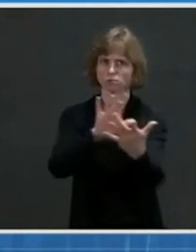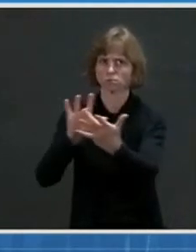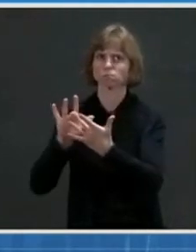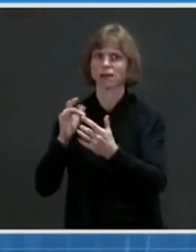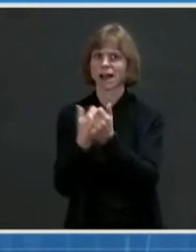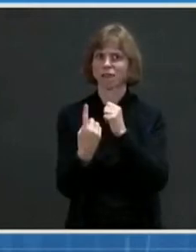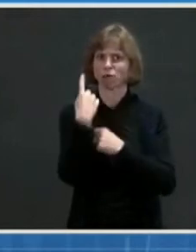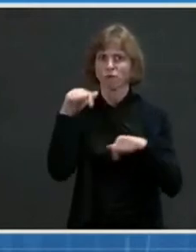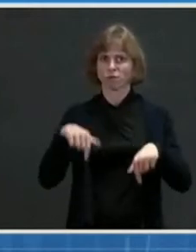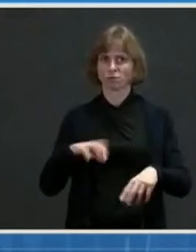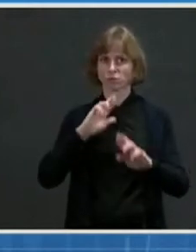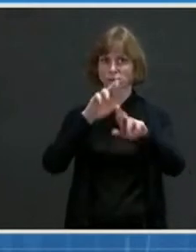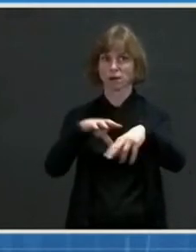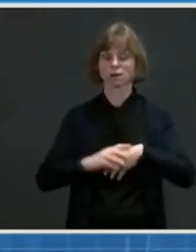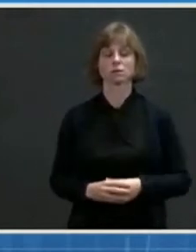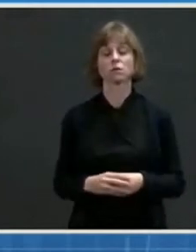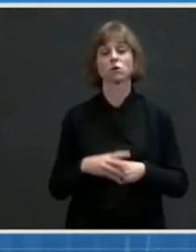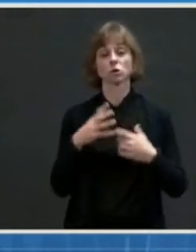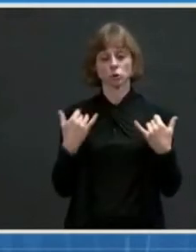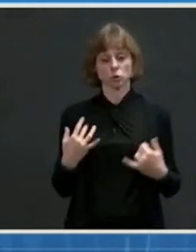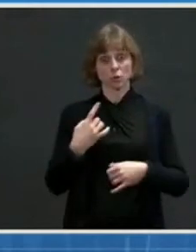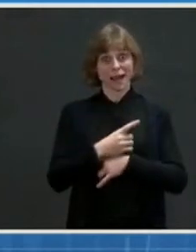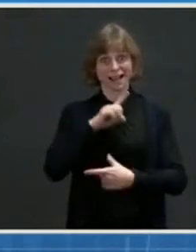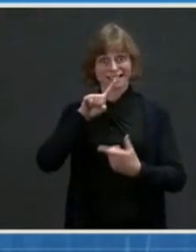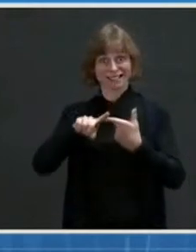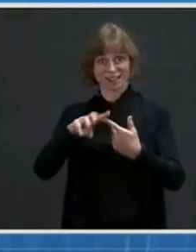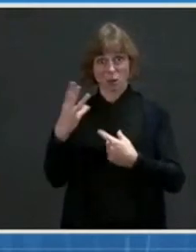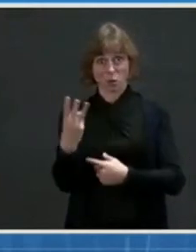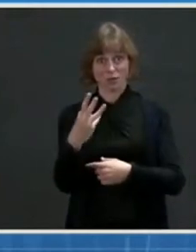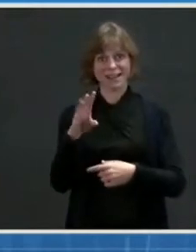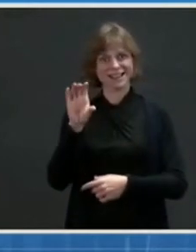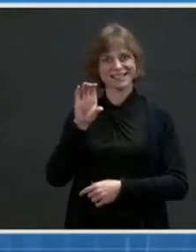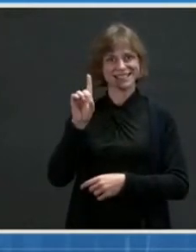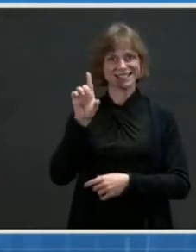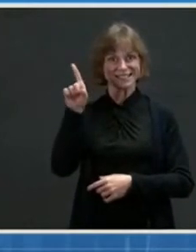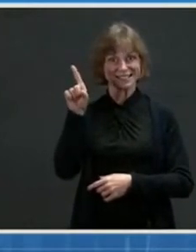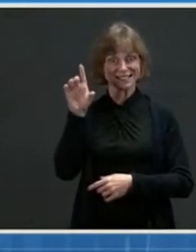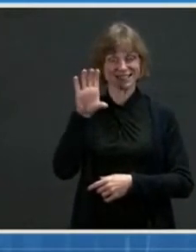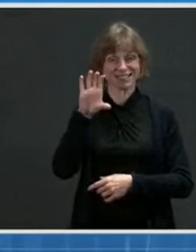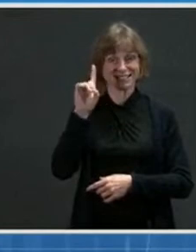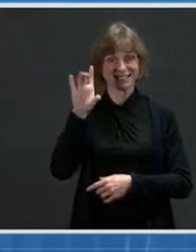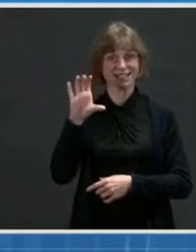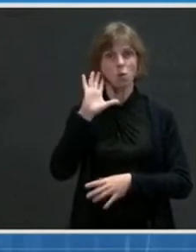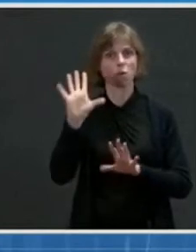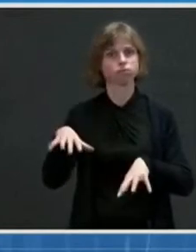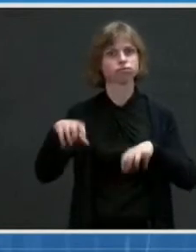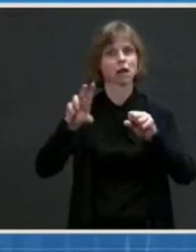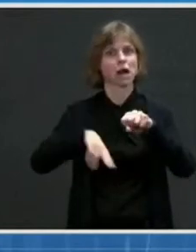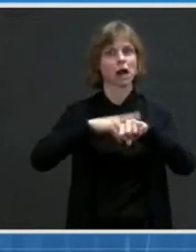REACH EVERYONE IN OUR RESPONSE. AS A PART OF THIS EFFORT,